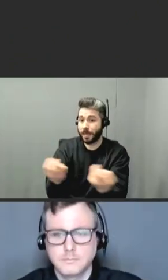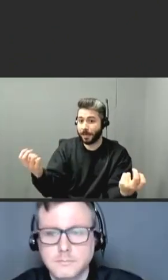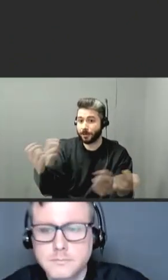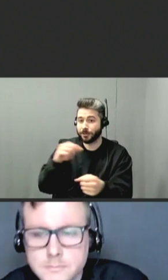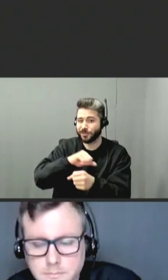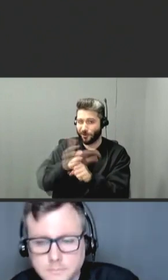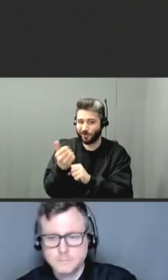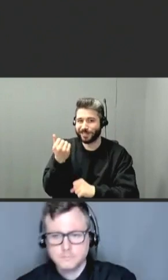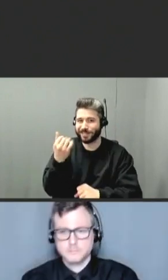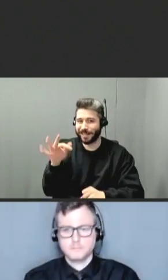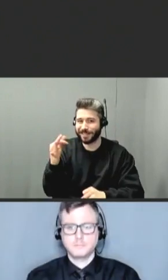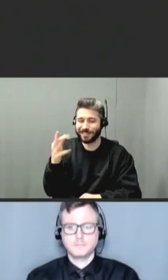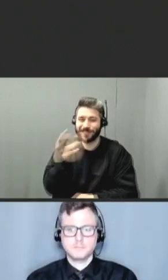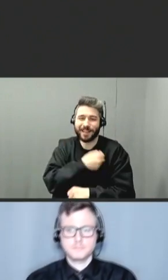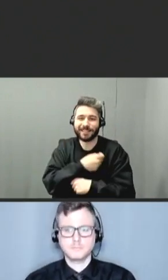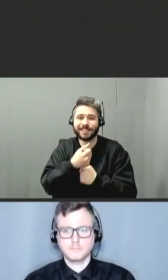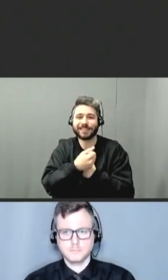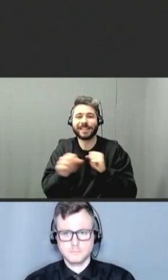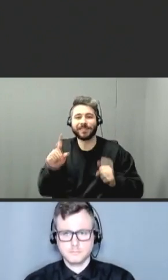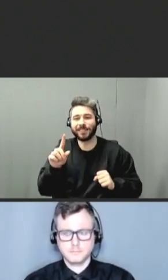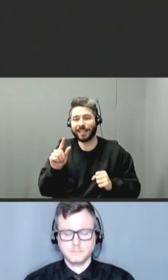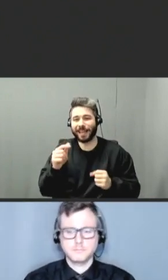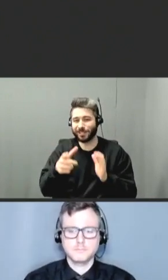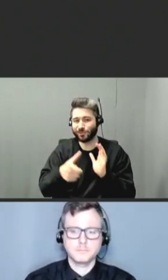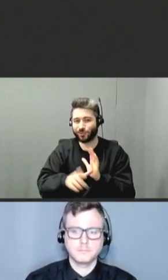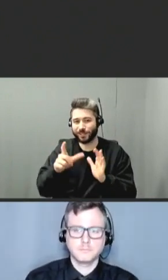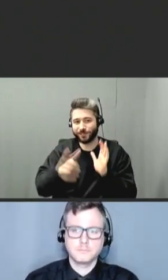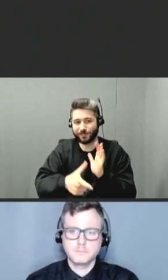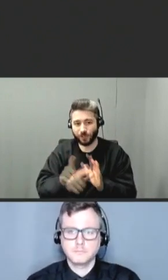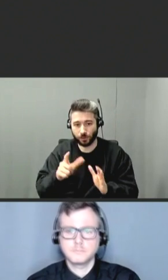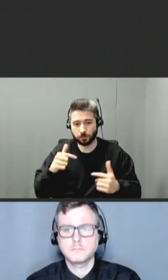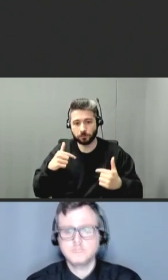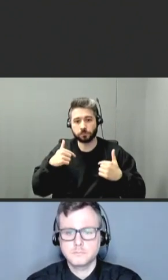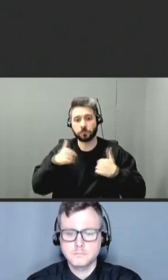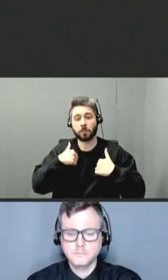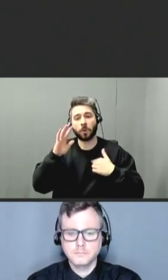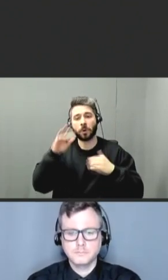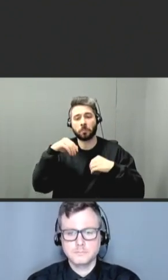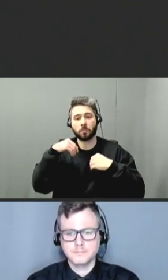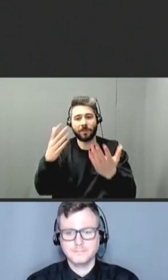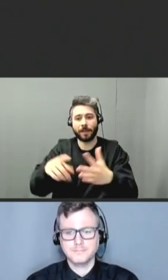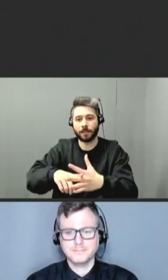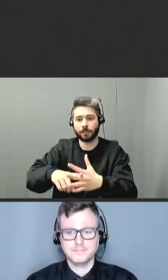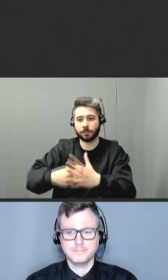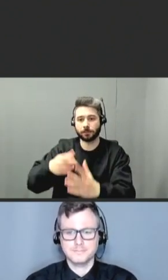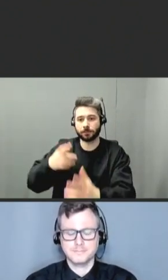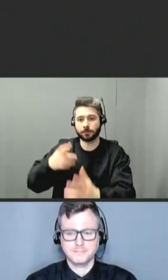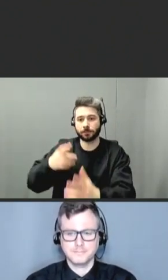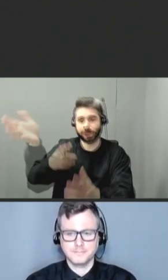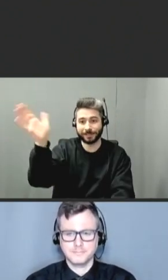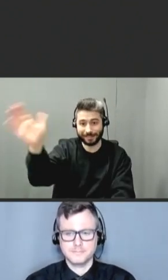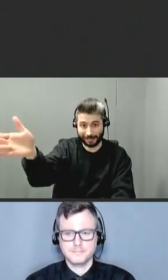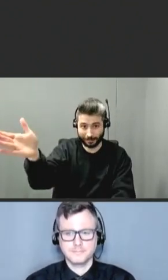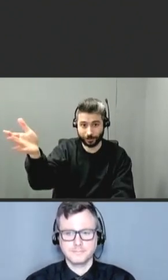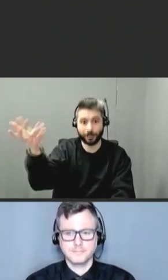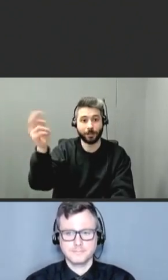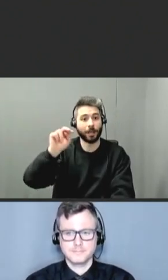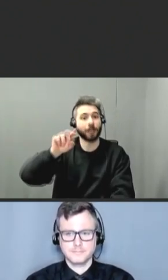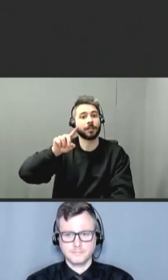vaccine safety data review. I'll be providing the initial presentation, followed by Dr. Ian